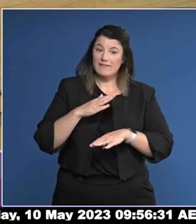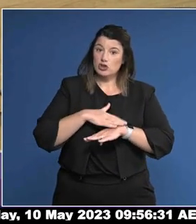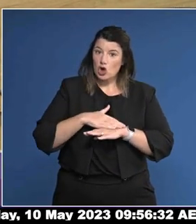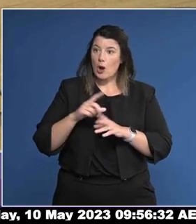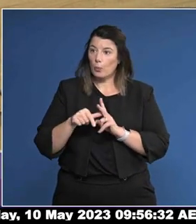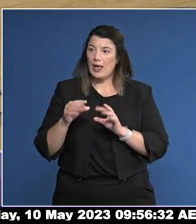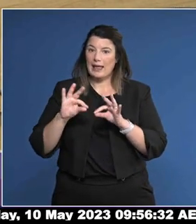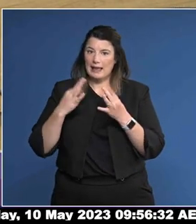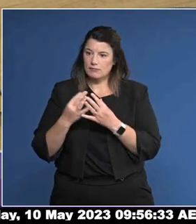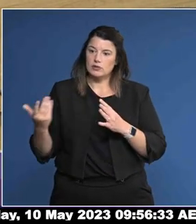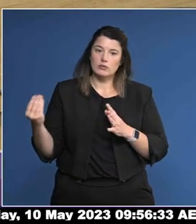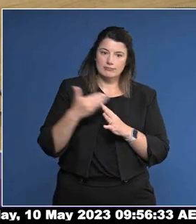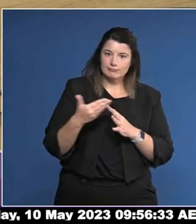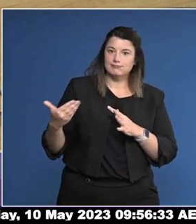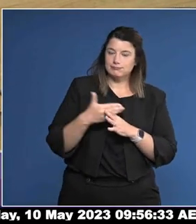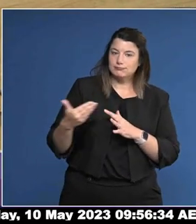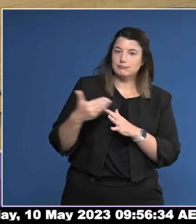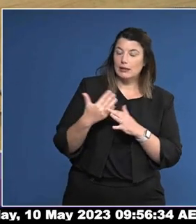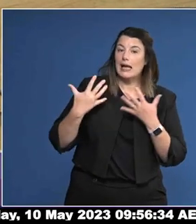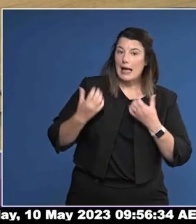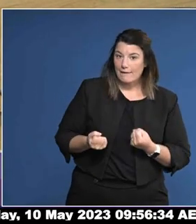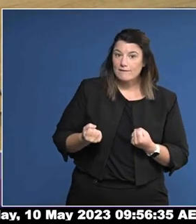him and noted improvements over time.